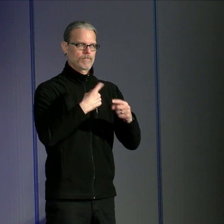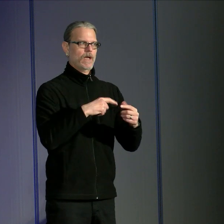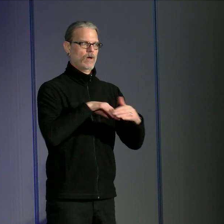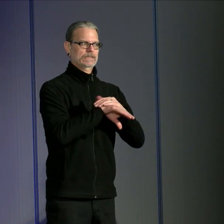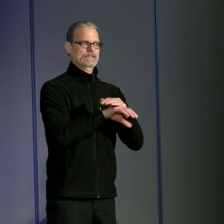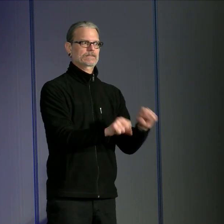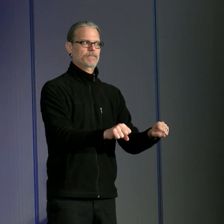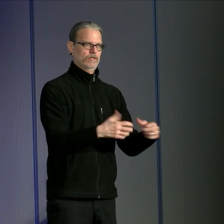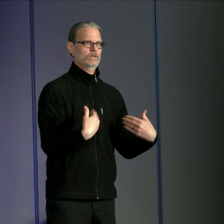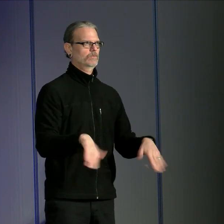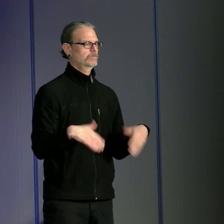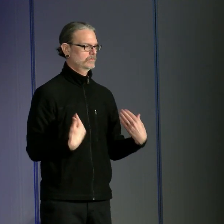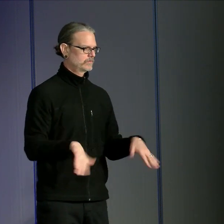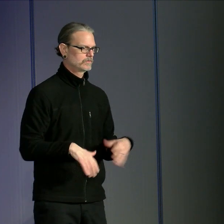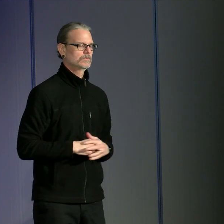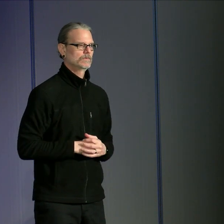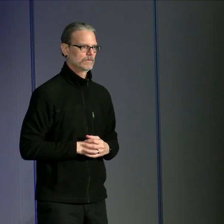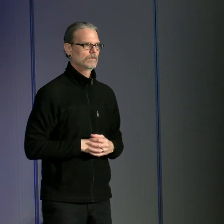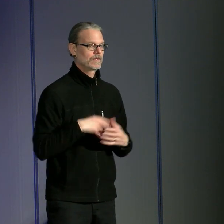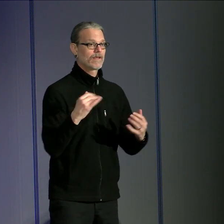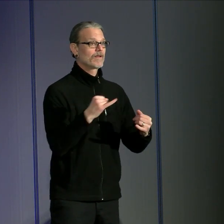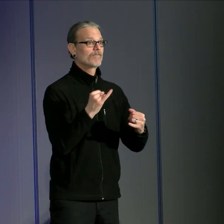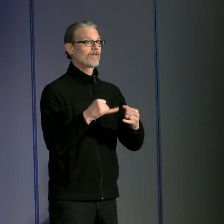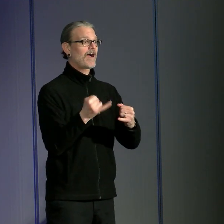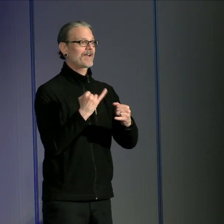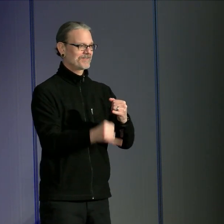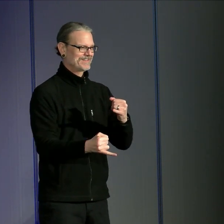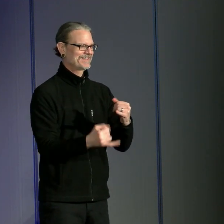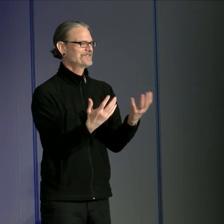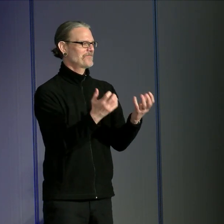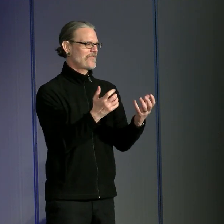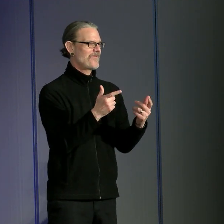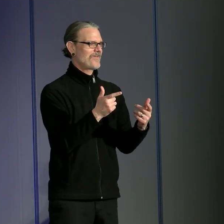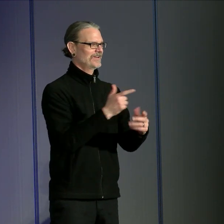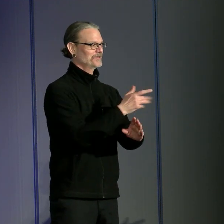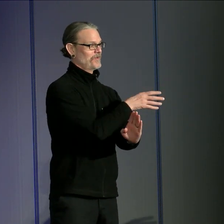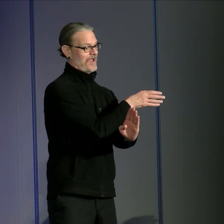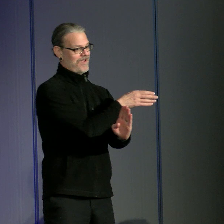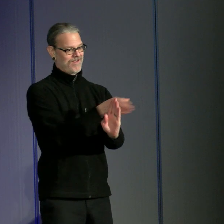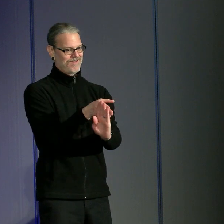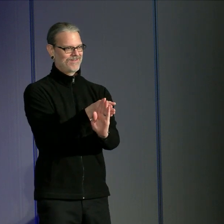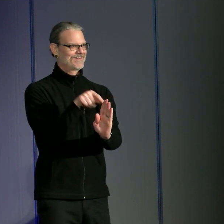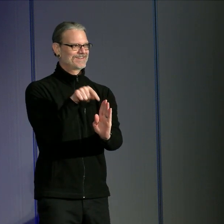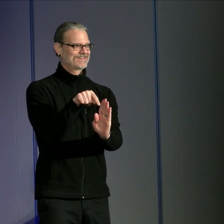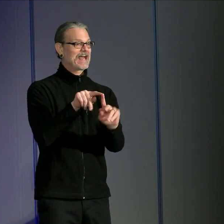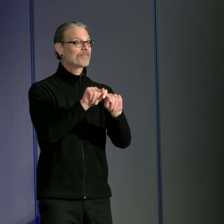And, finally, you do want to get to a point where the teams themselves are actually doing